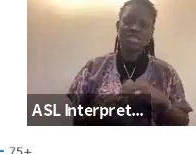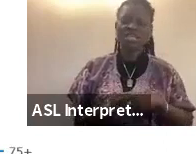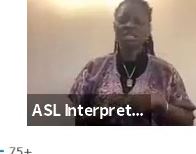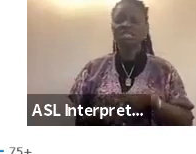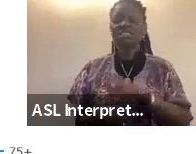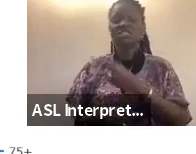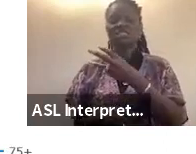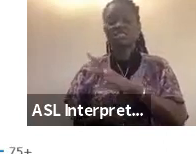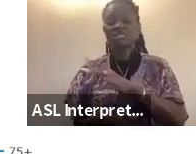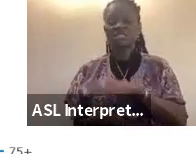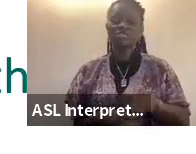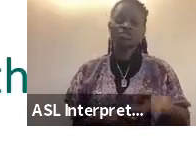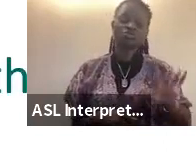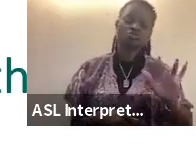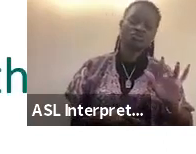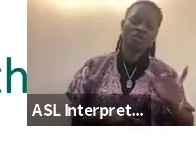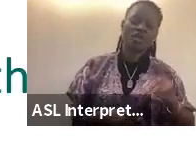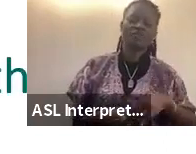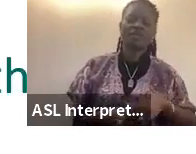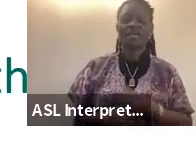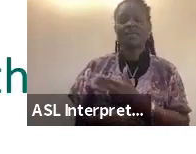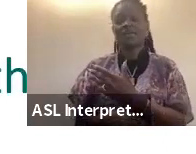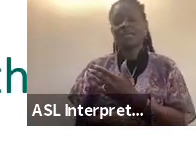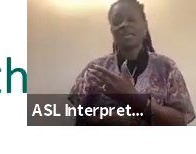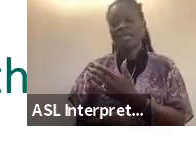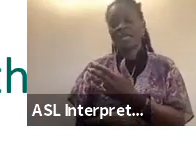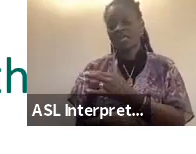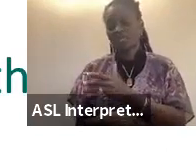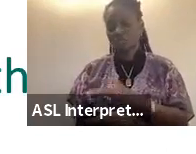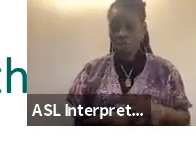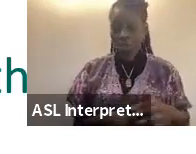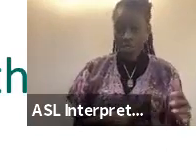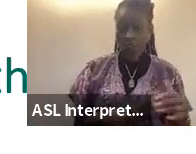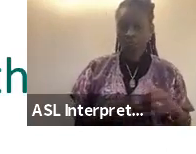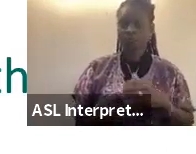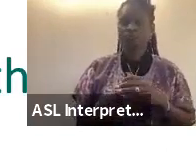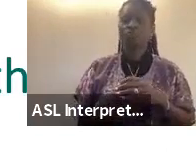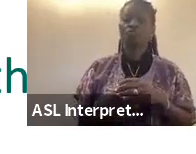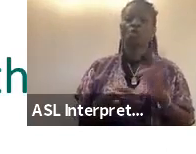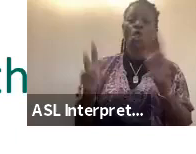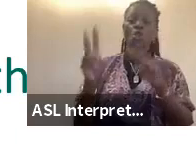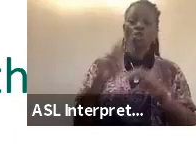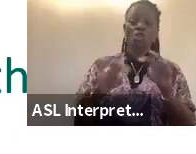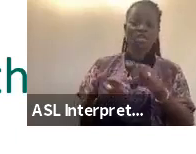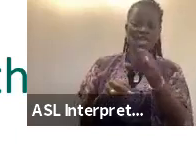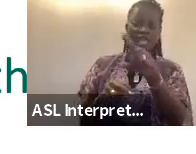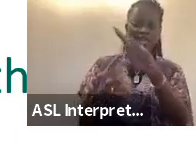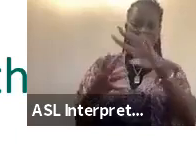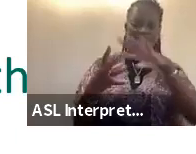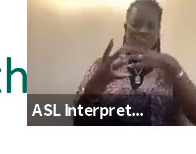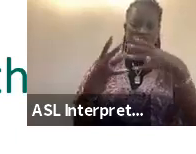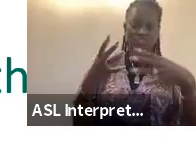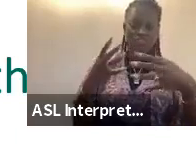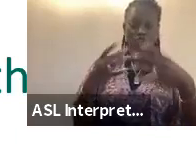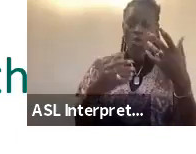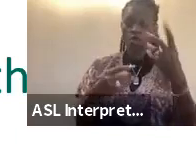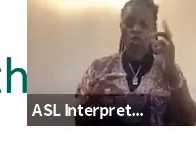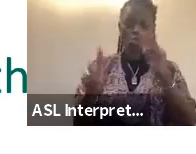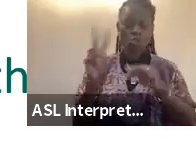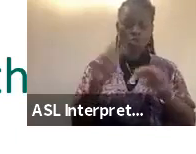and looking at the proportion vaccinated by race and ethnicity.